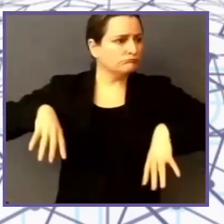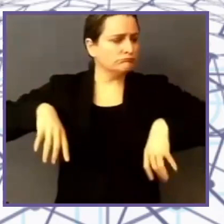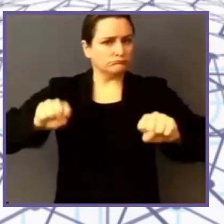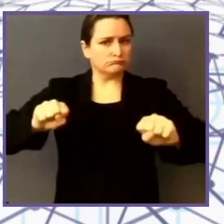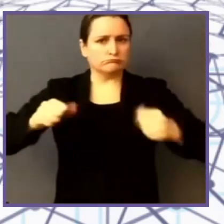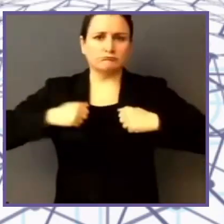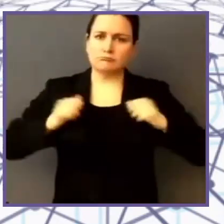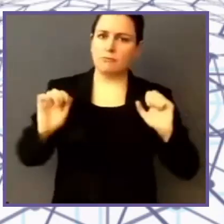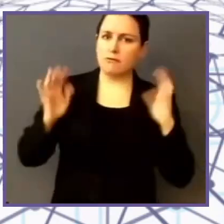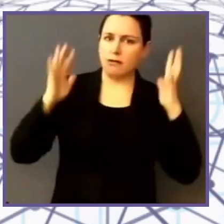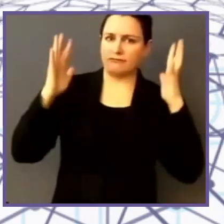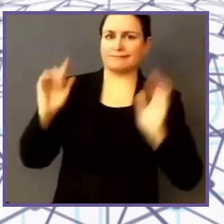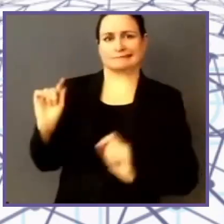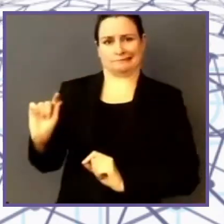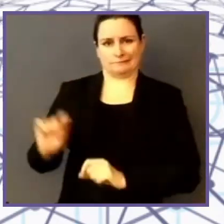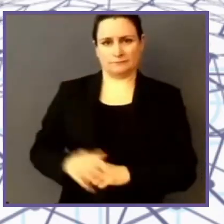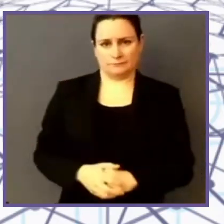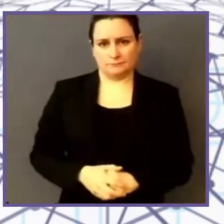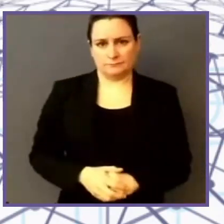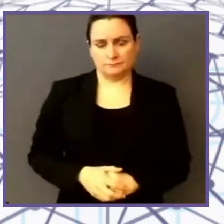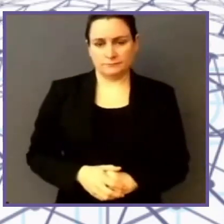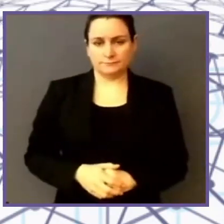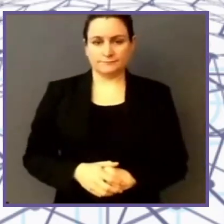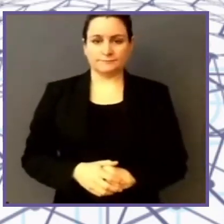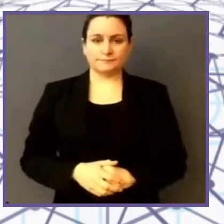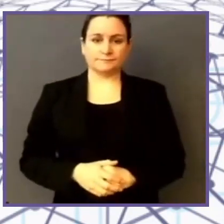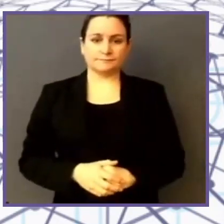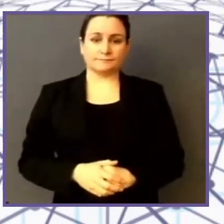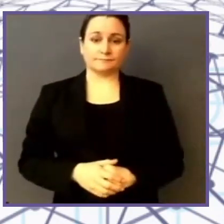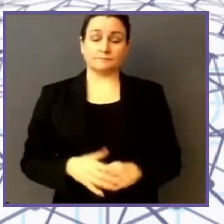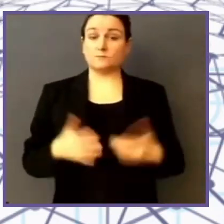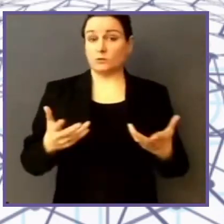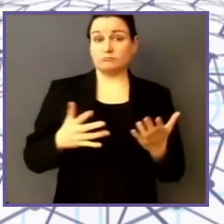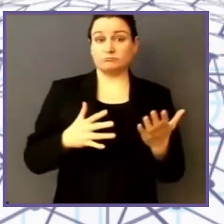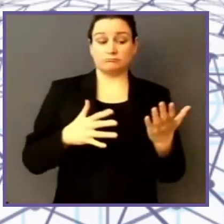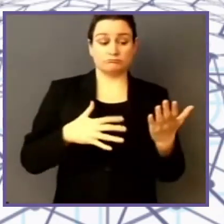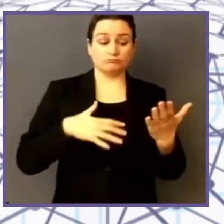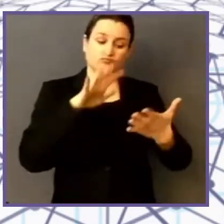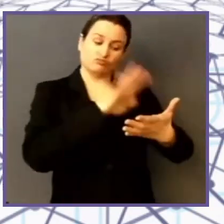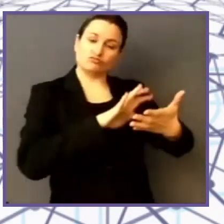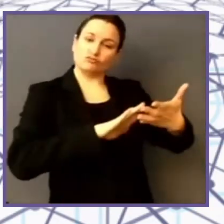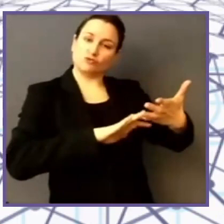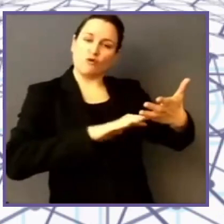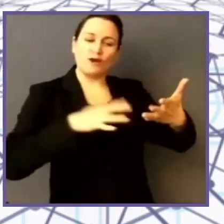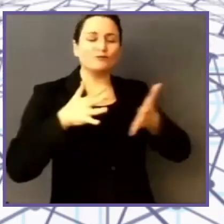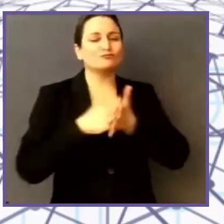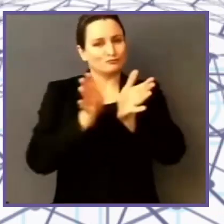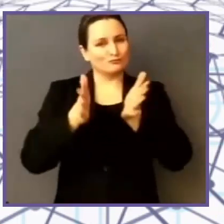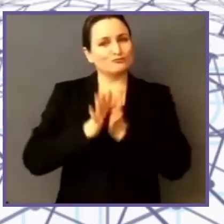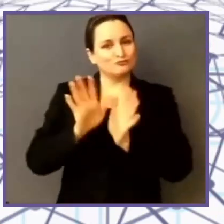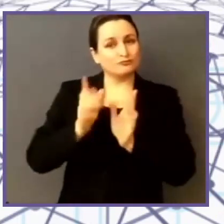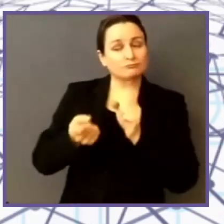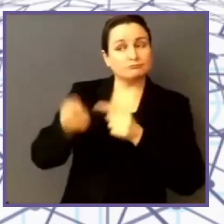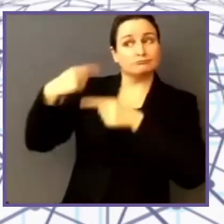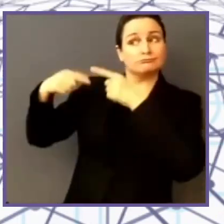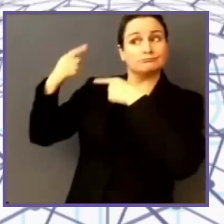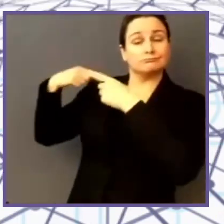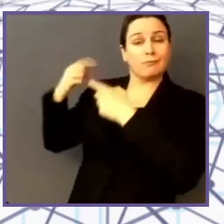Storytelling is one of the oldest tools for knowledge creation and sharing. In many cultures, folklore and oral history are still part of still one of the predominant